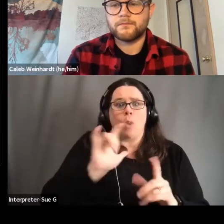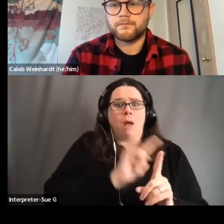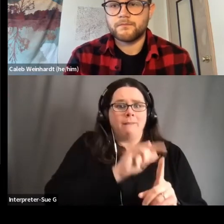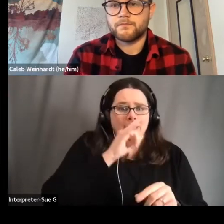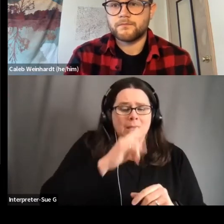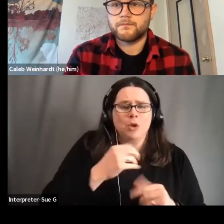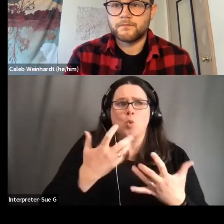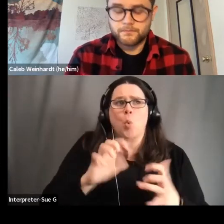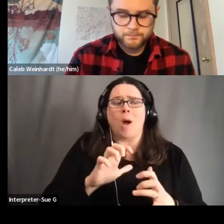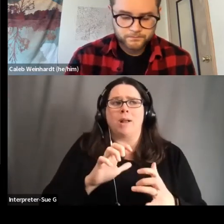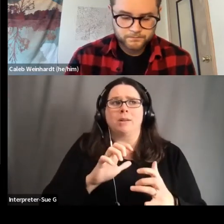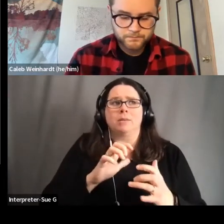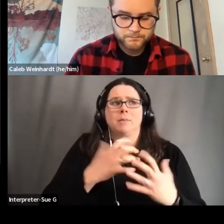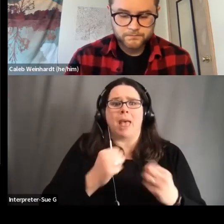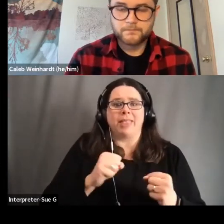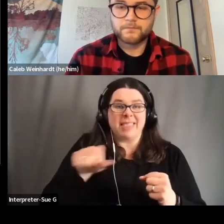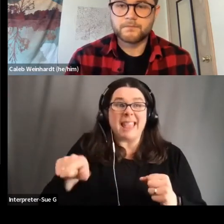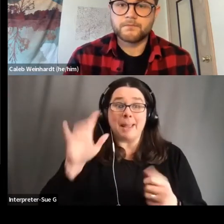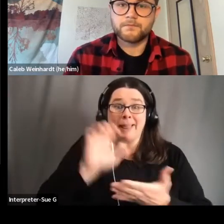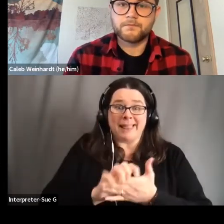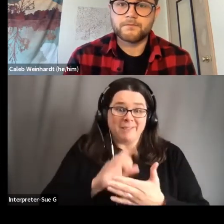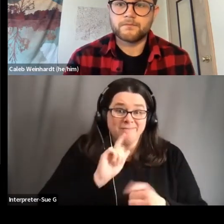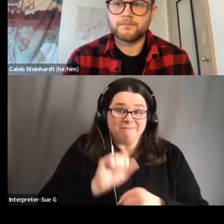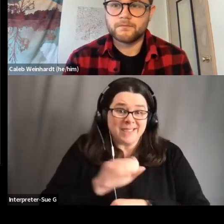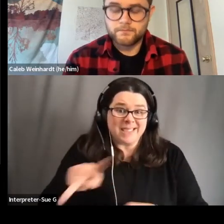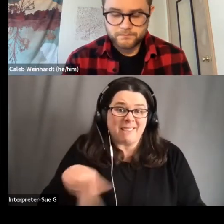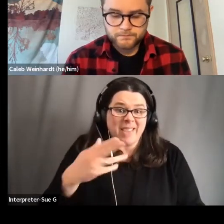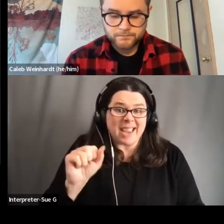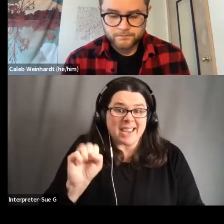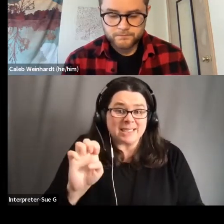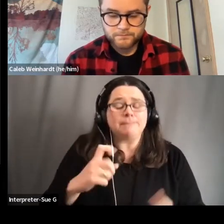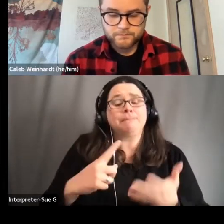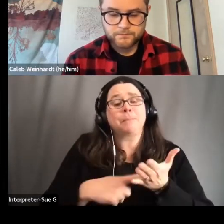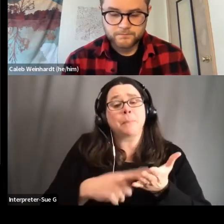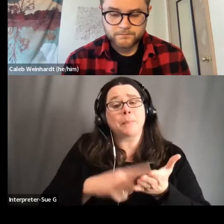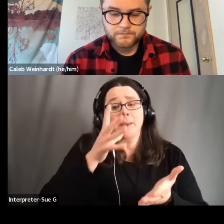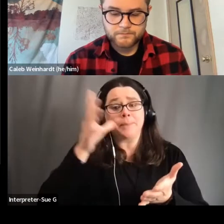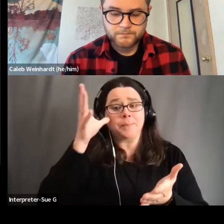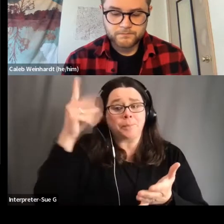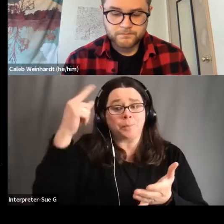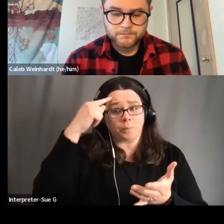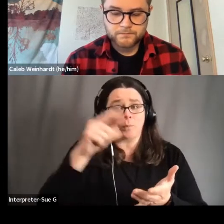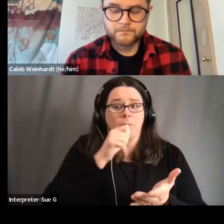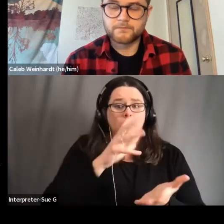they just believe that it's a phase. Sometimes parents think that not talking about things